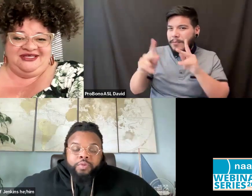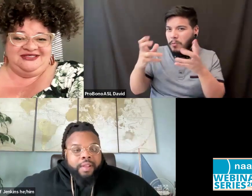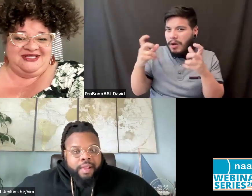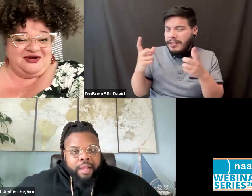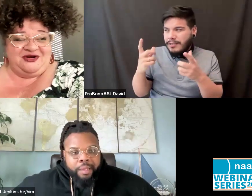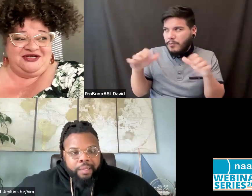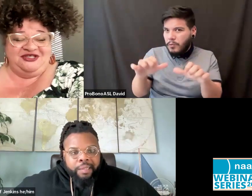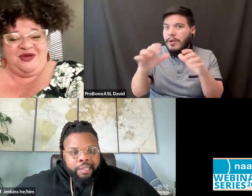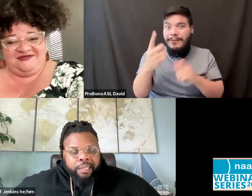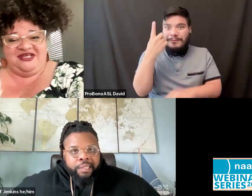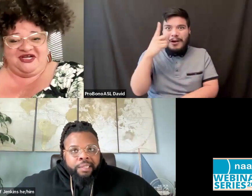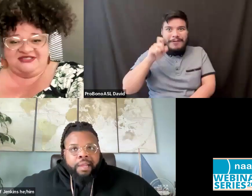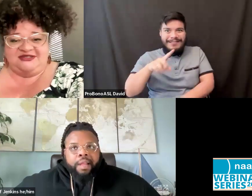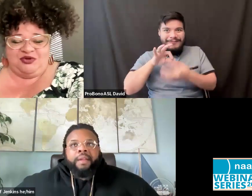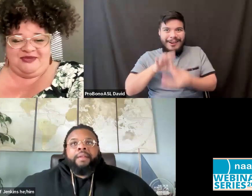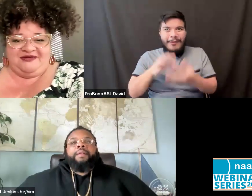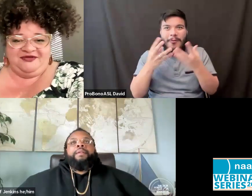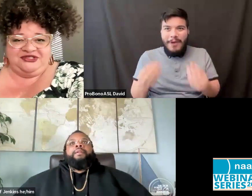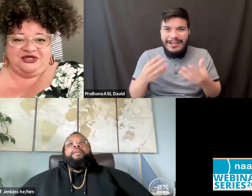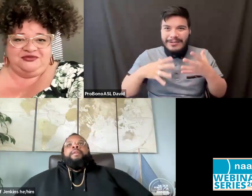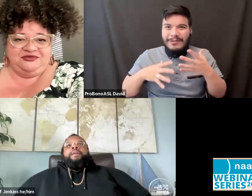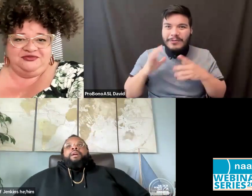Is there did you have to get a custom one made for the show?